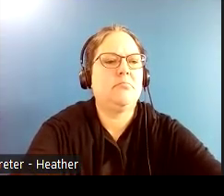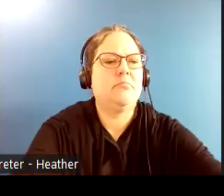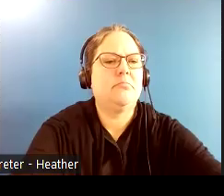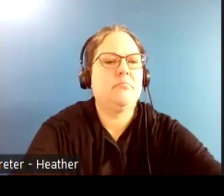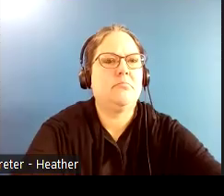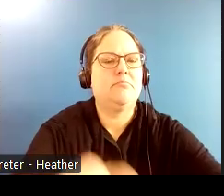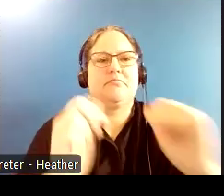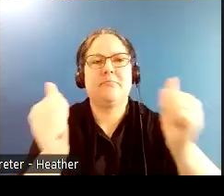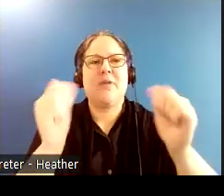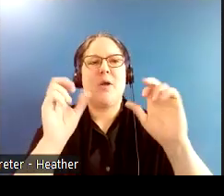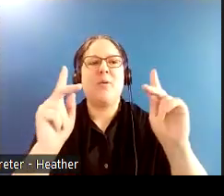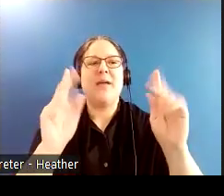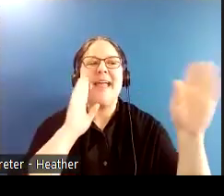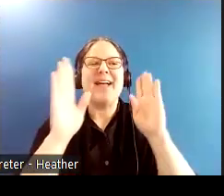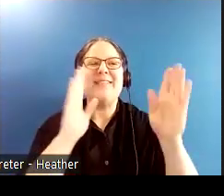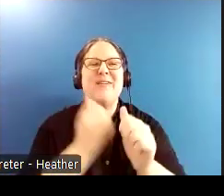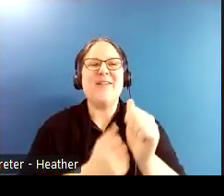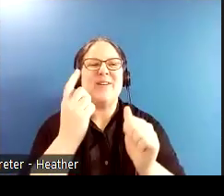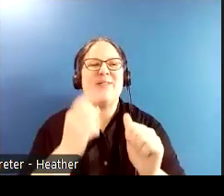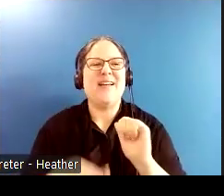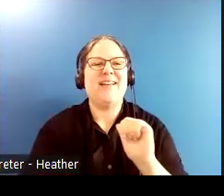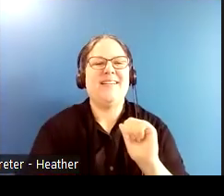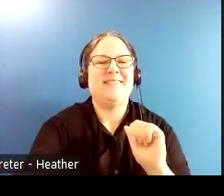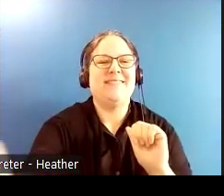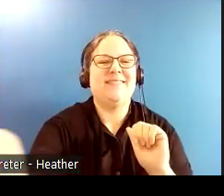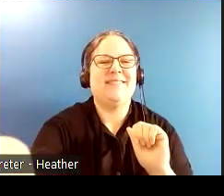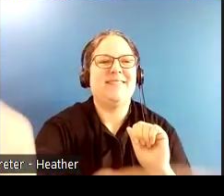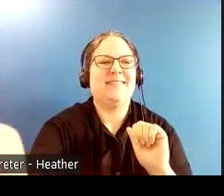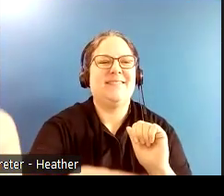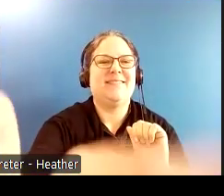Okay. Hello everybody.